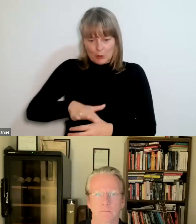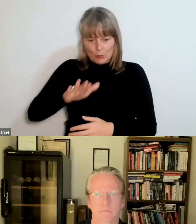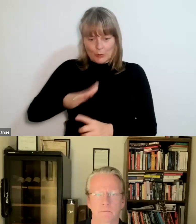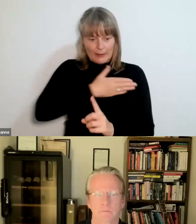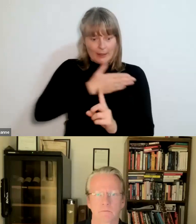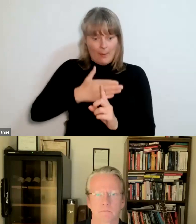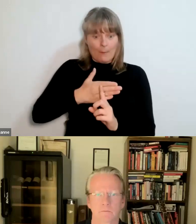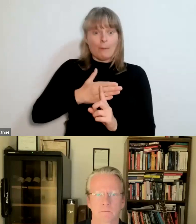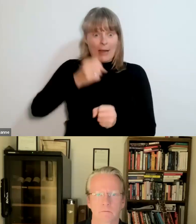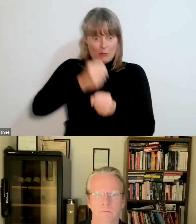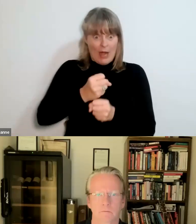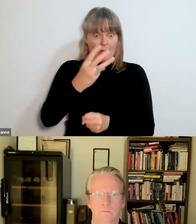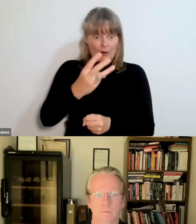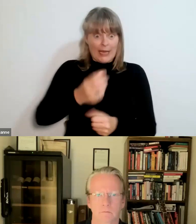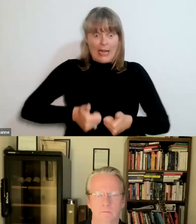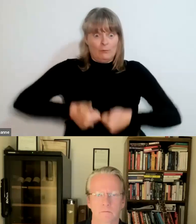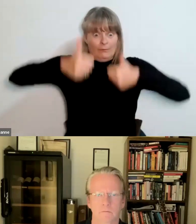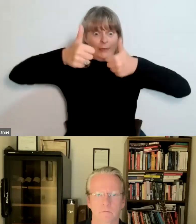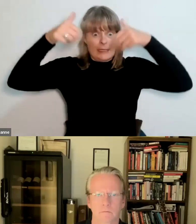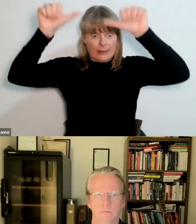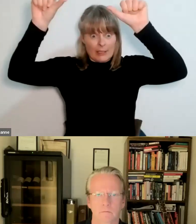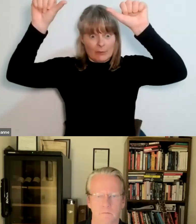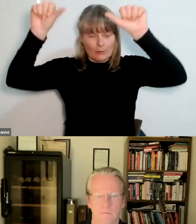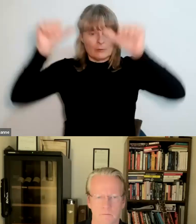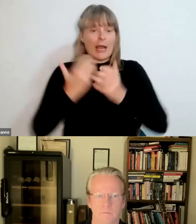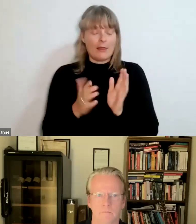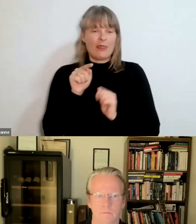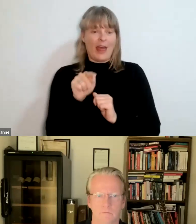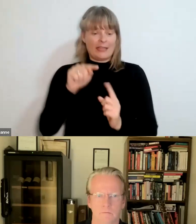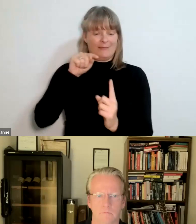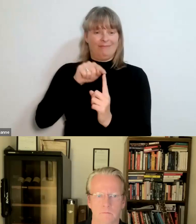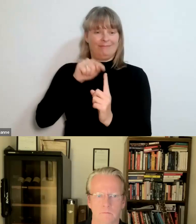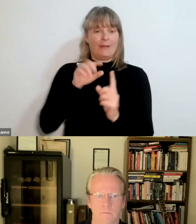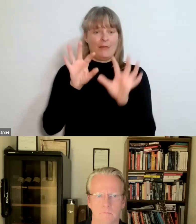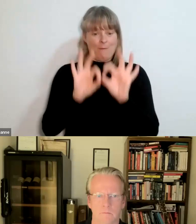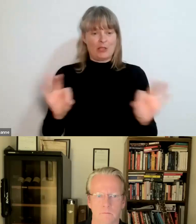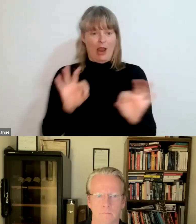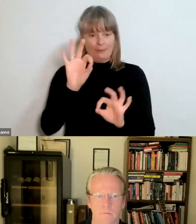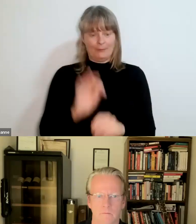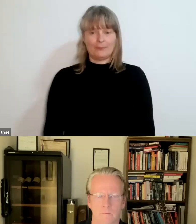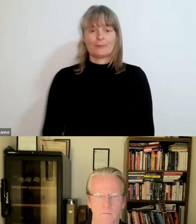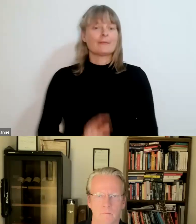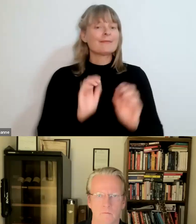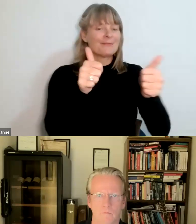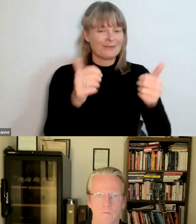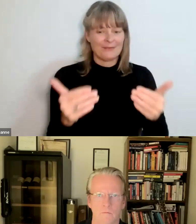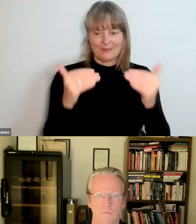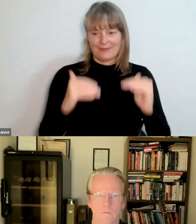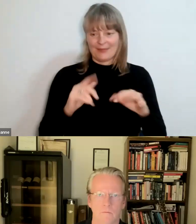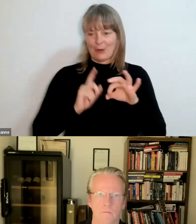goals for the rest of their life. And what we need to think about is doing whatever we can do to make sure that